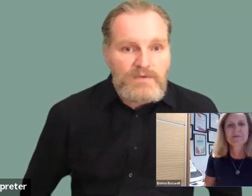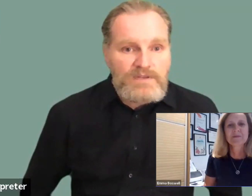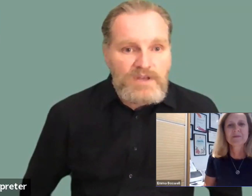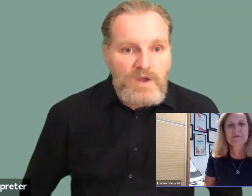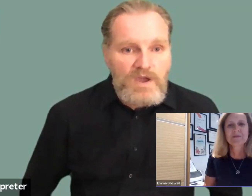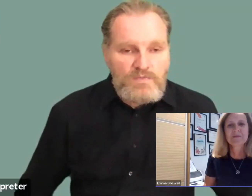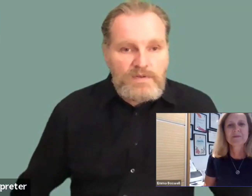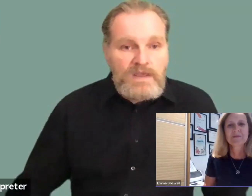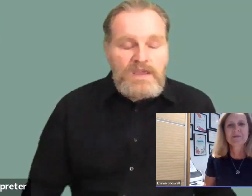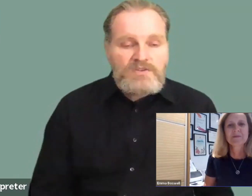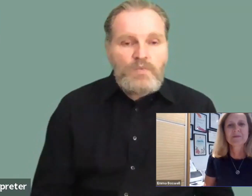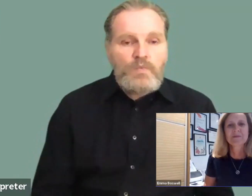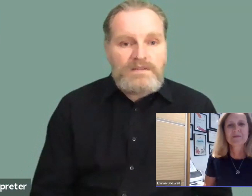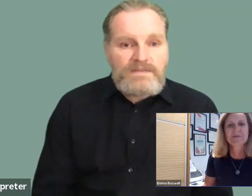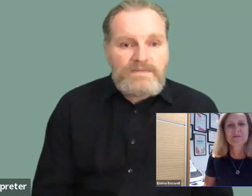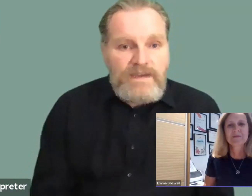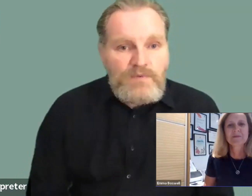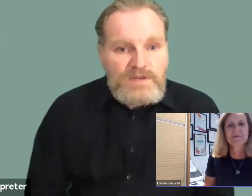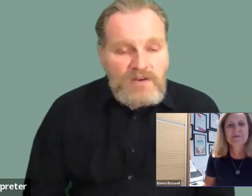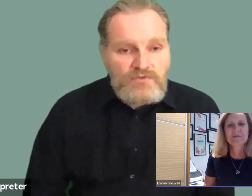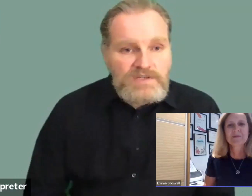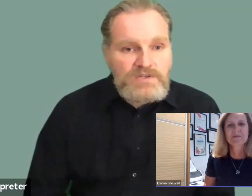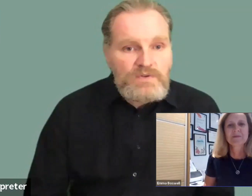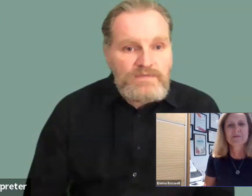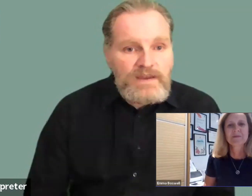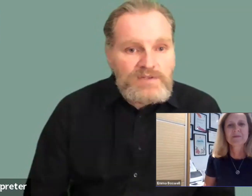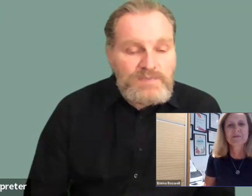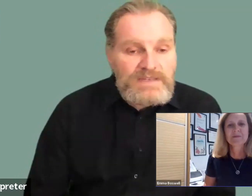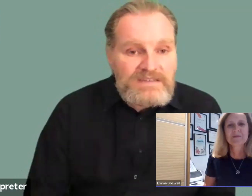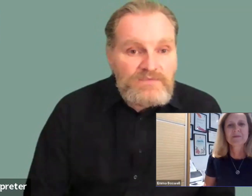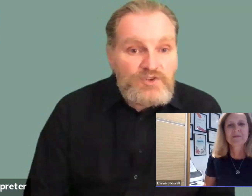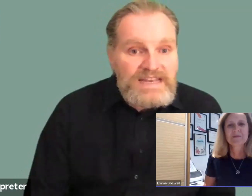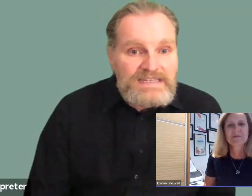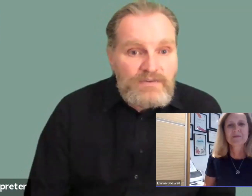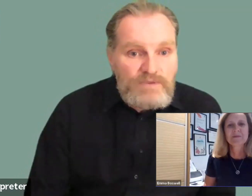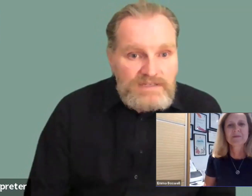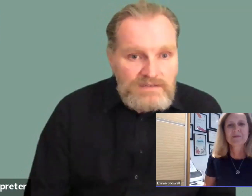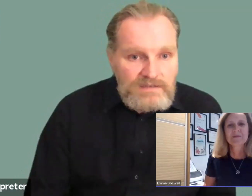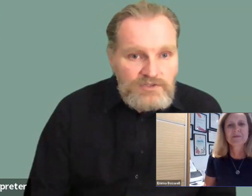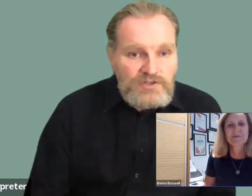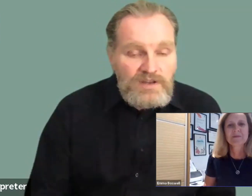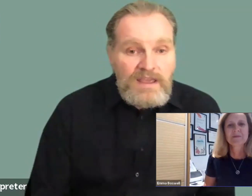“There is no hope.” So, whilst various countries are doing various pieces of genetic research,